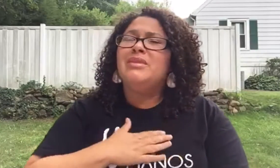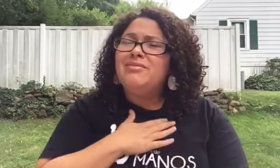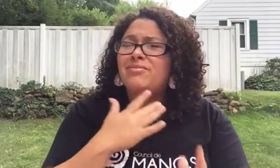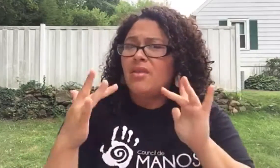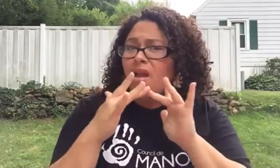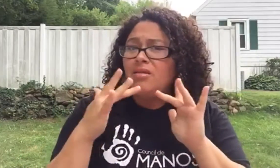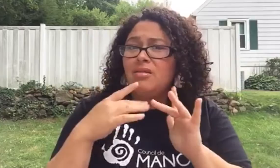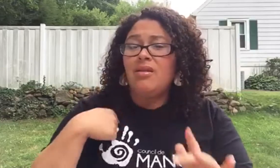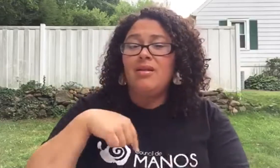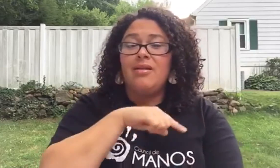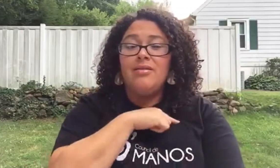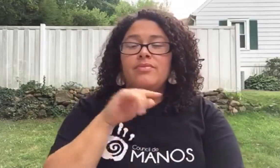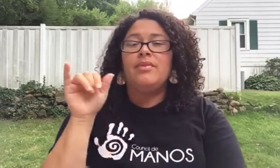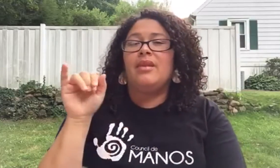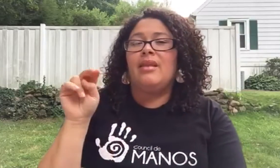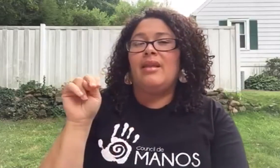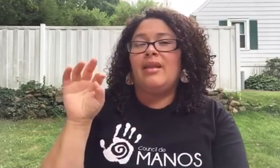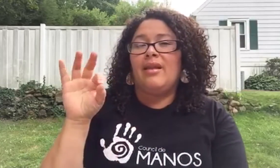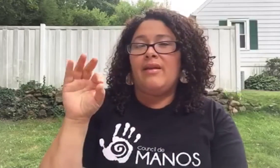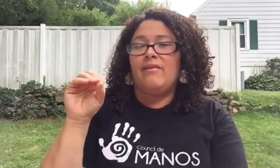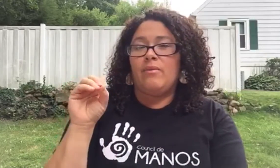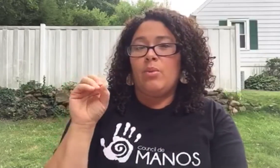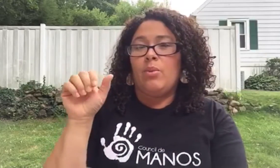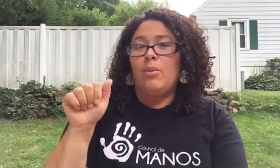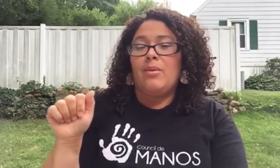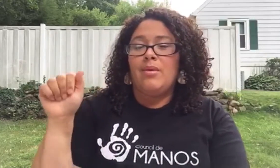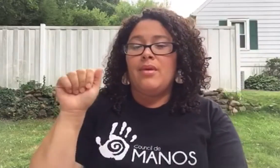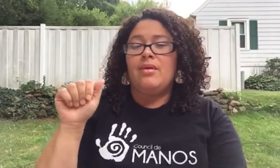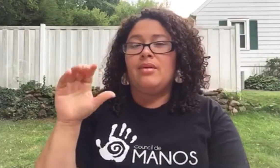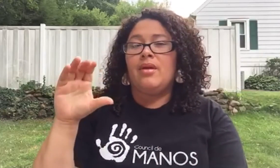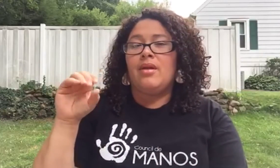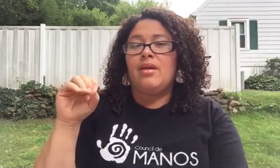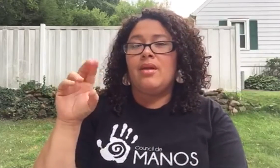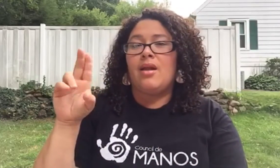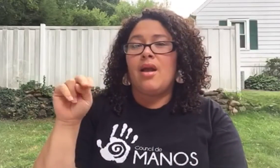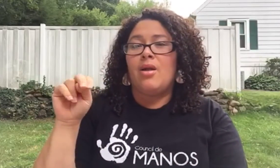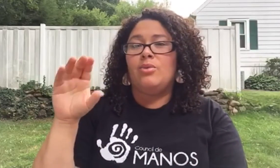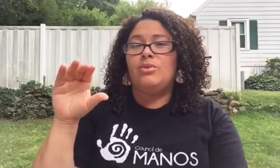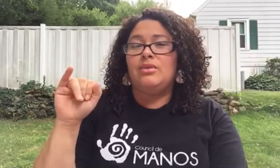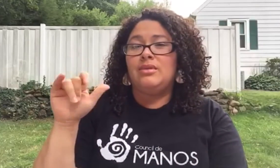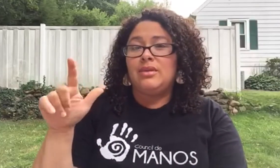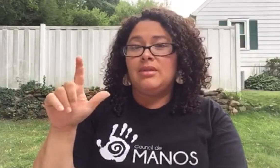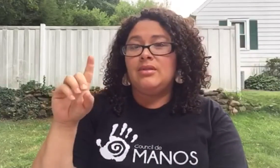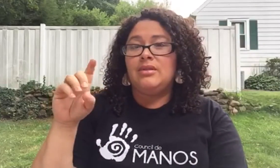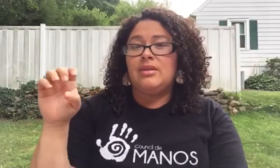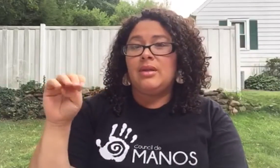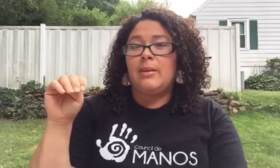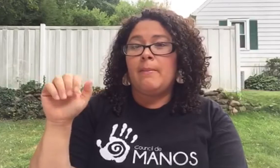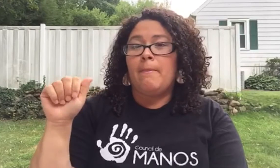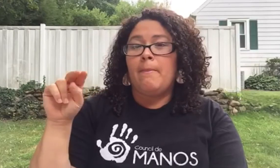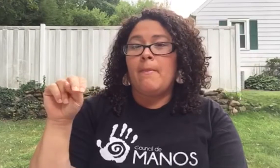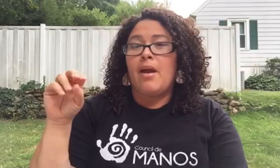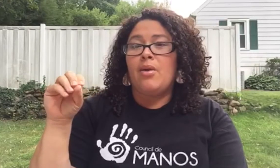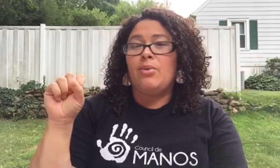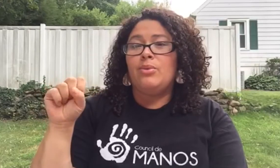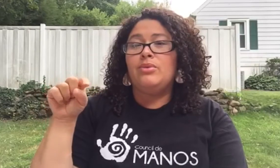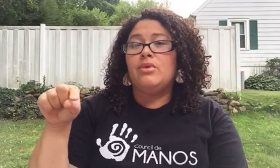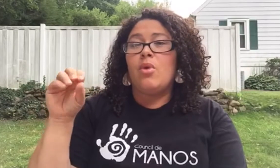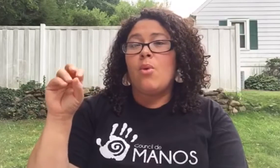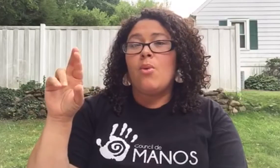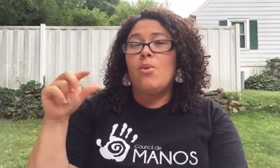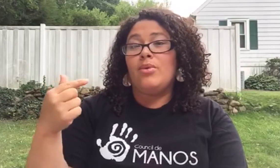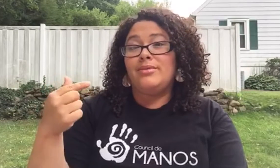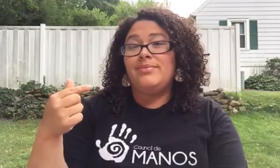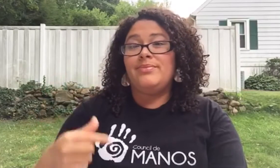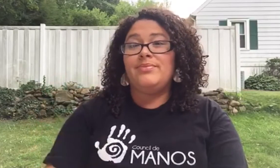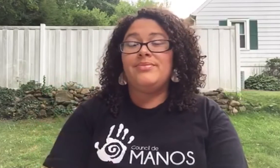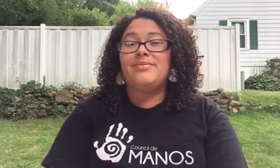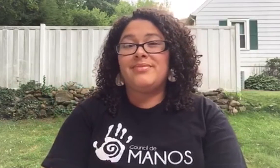Please feel free to contact us at info@councildemanos.org.